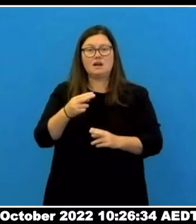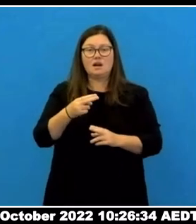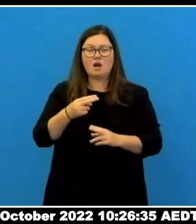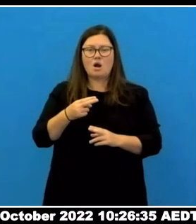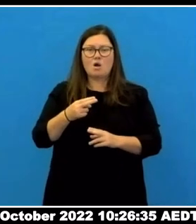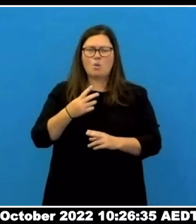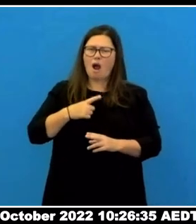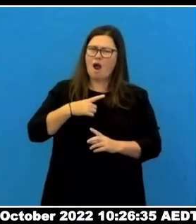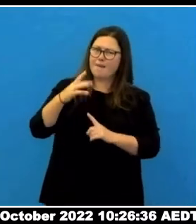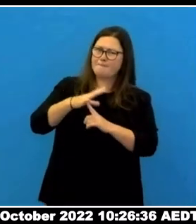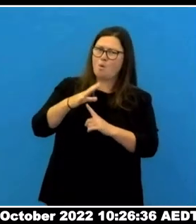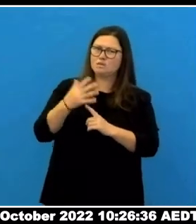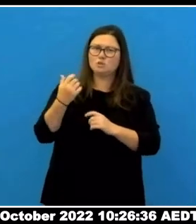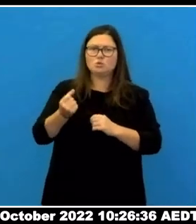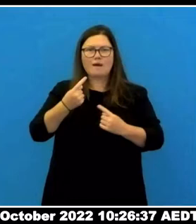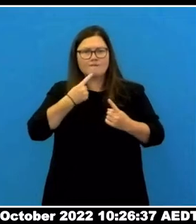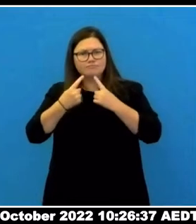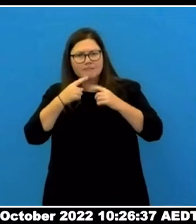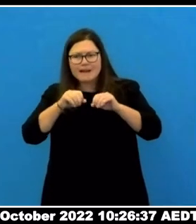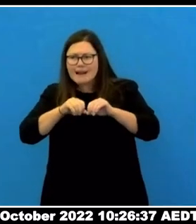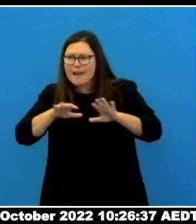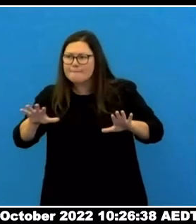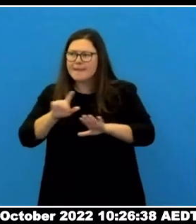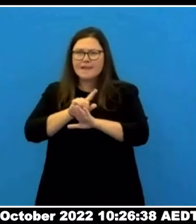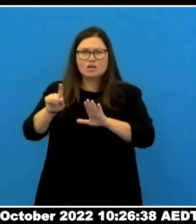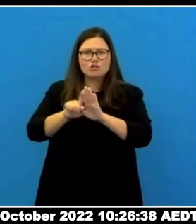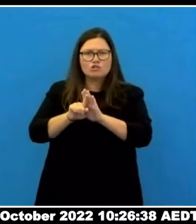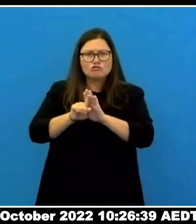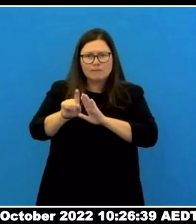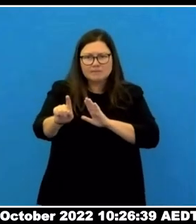who have experience of discrimination in that intersectional way?